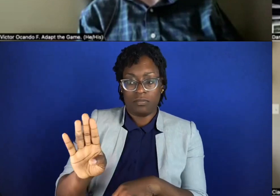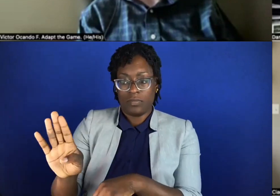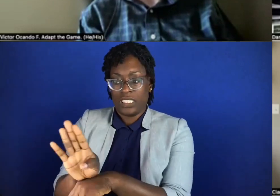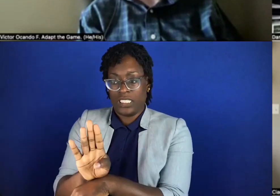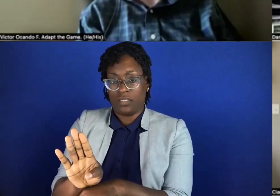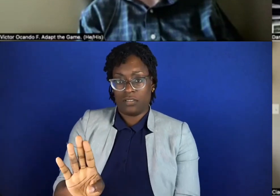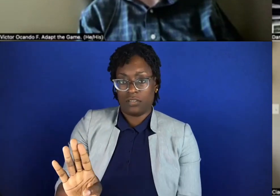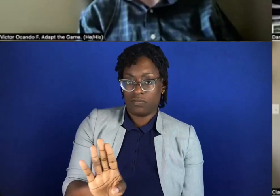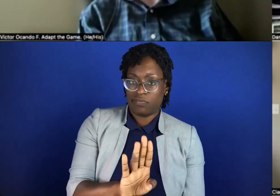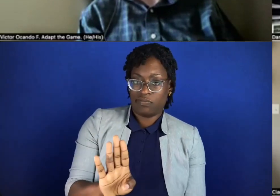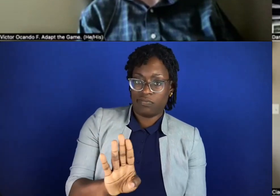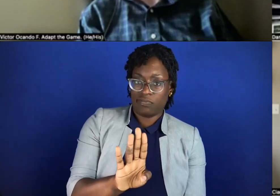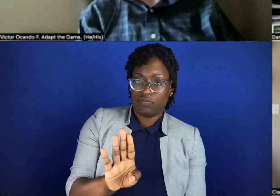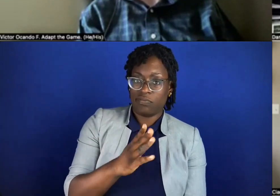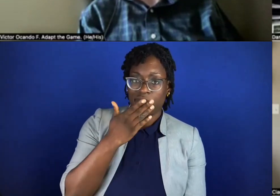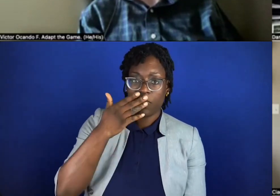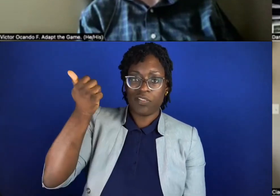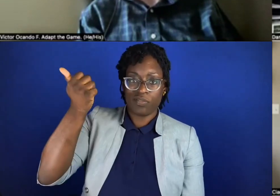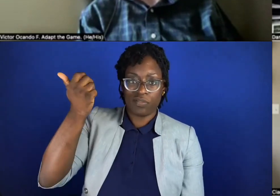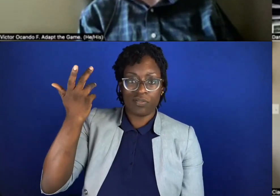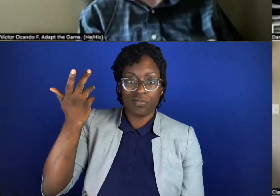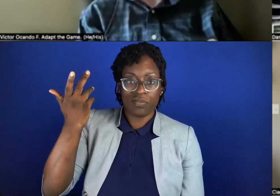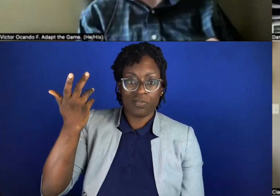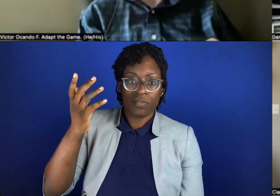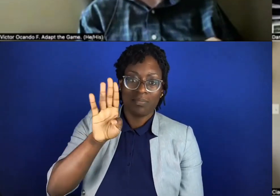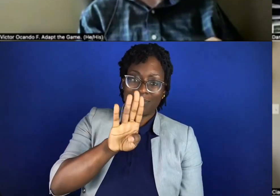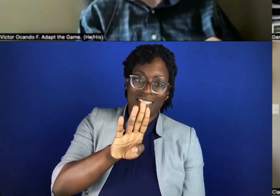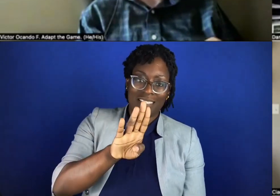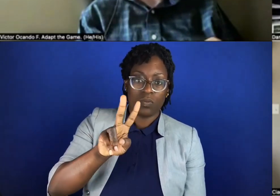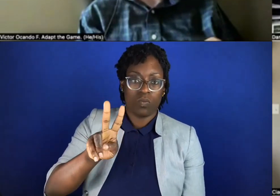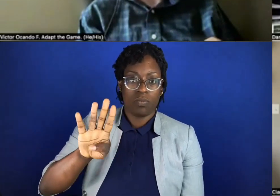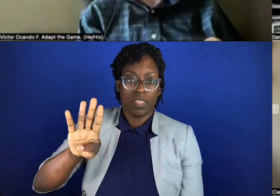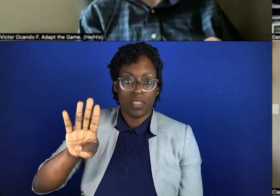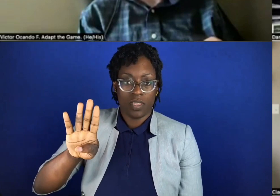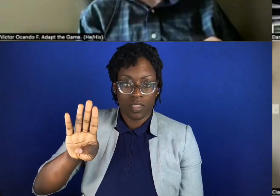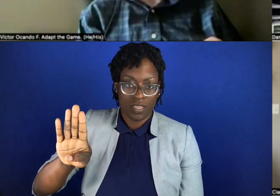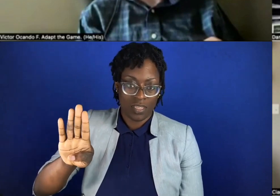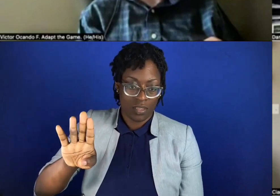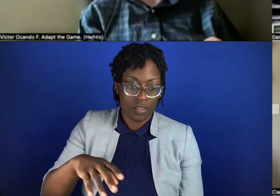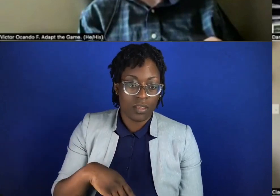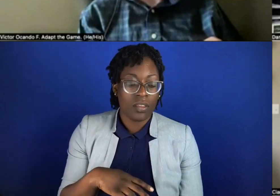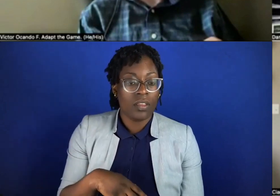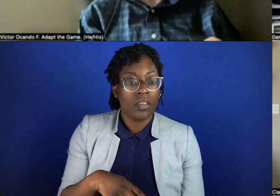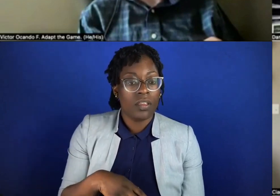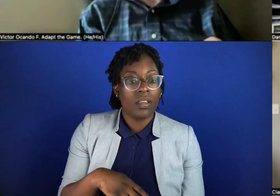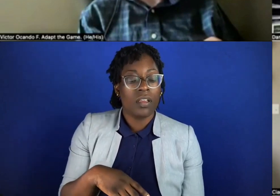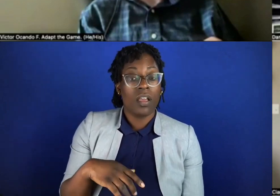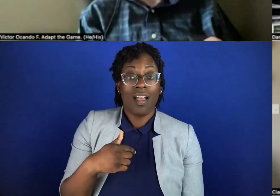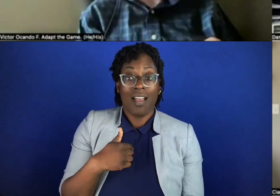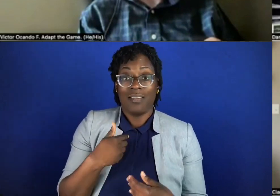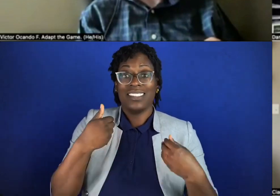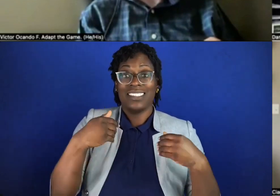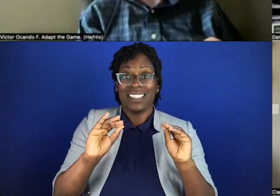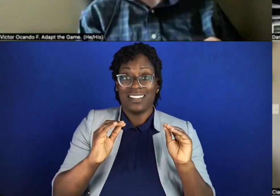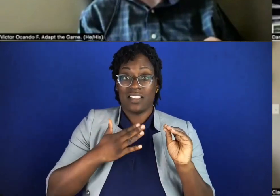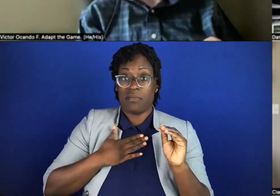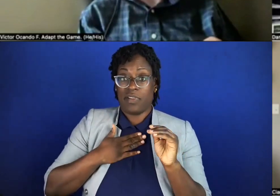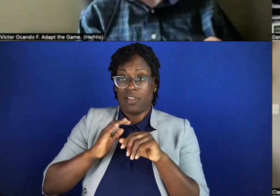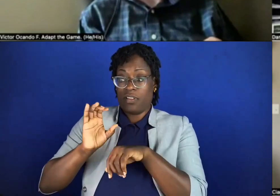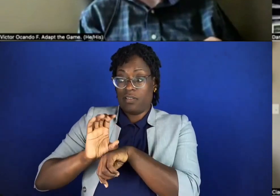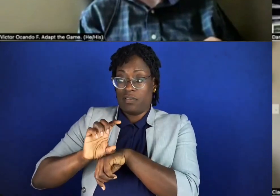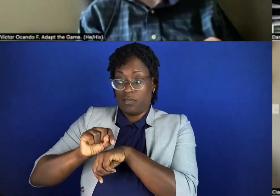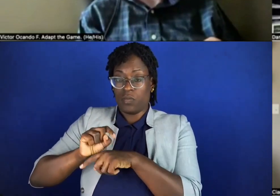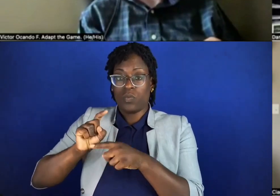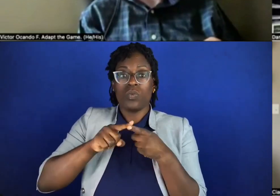business-to-business route. When I sell to business to impact accessibility from that